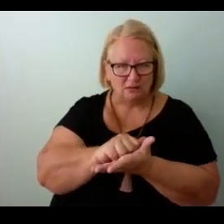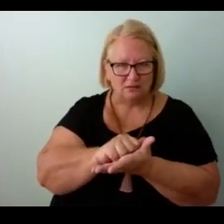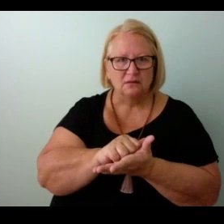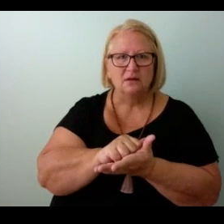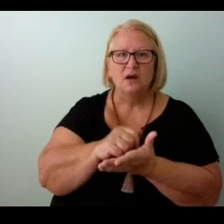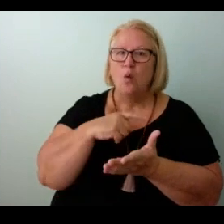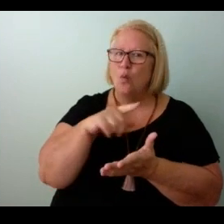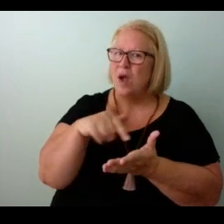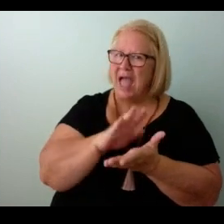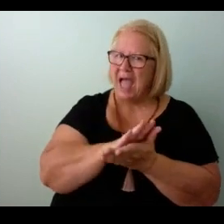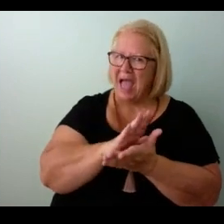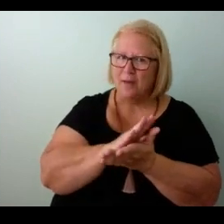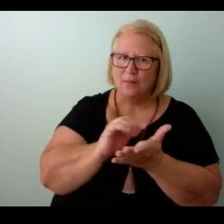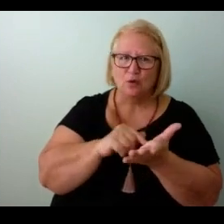help out and take those referrals.